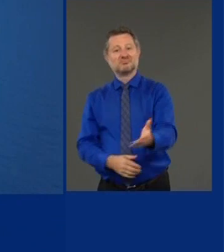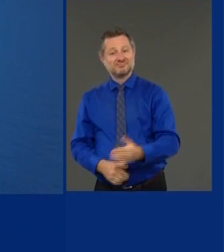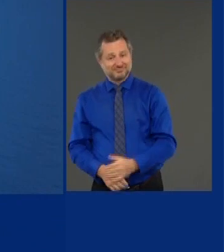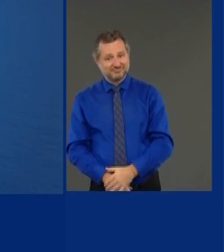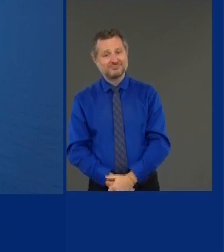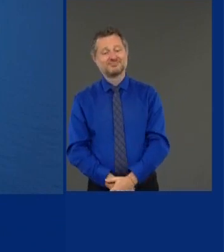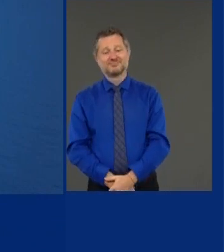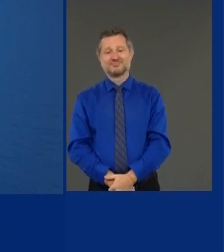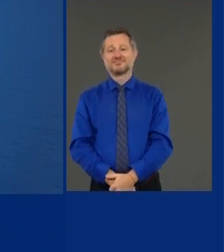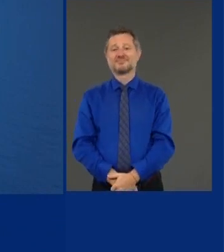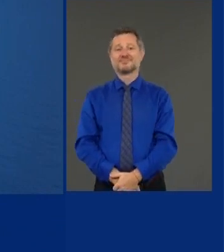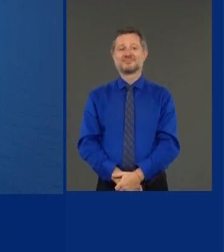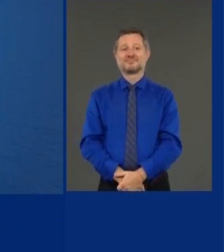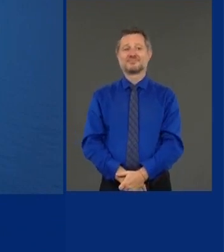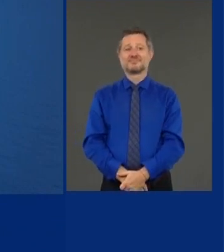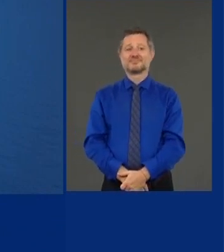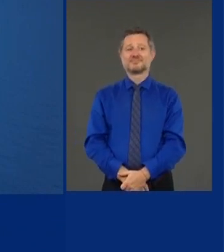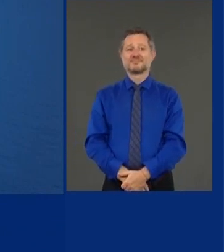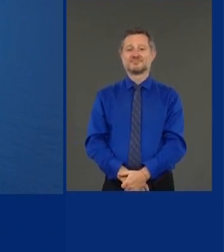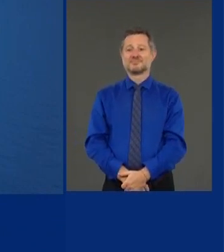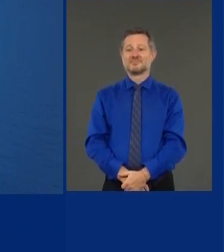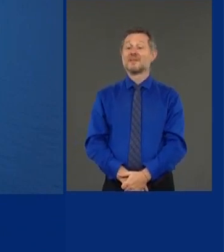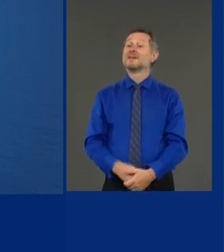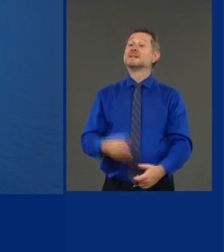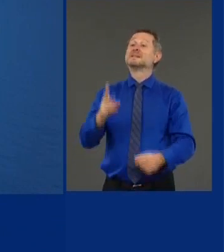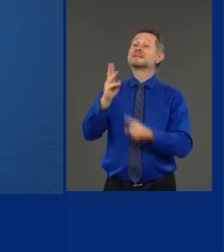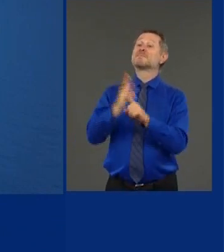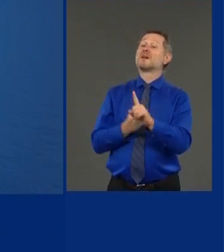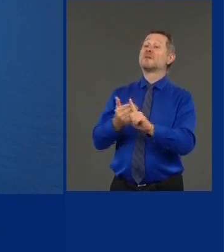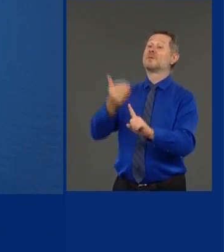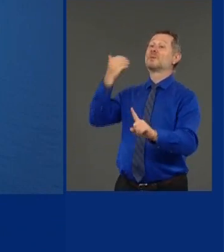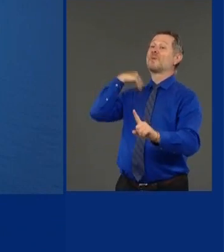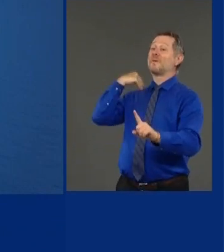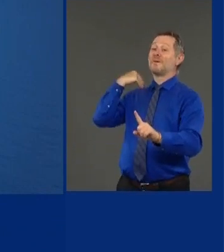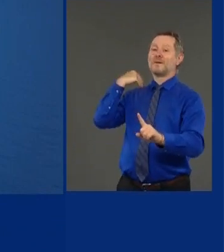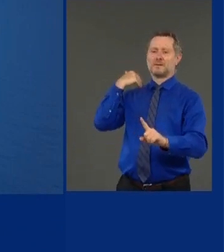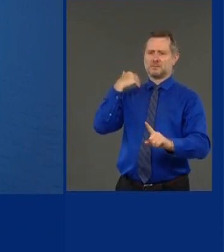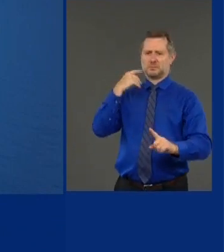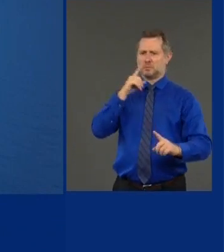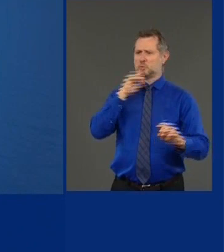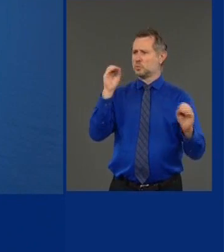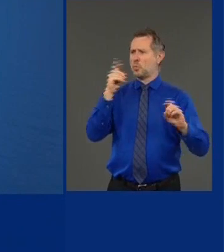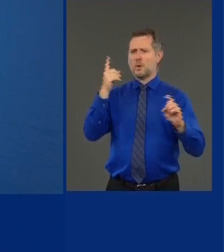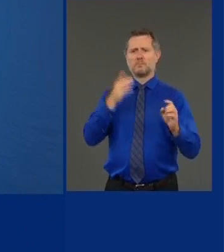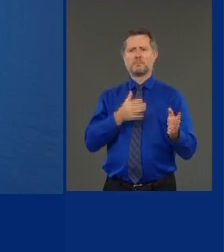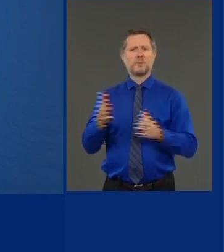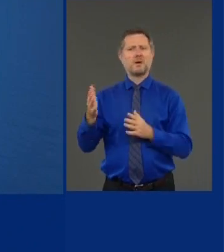WE START THIS TIME WITH THE TRUTH. WE DO SOMETHING DIFFERENT THAN